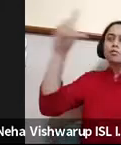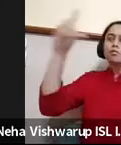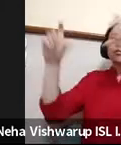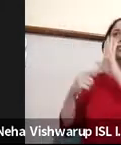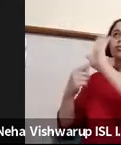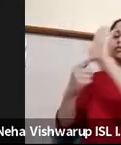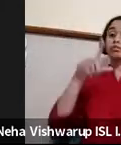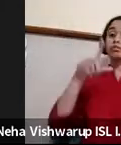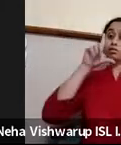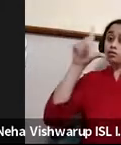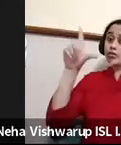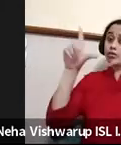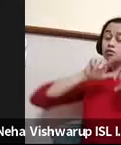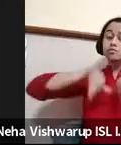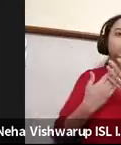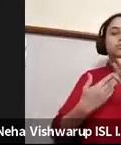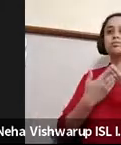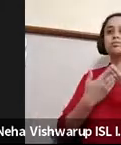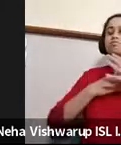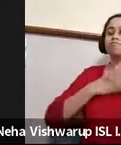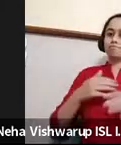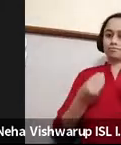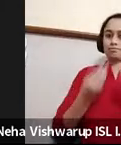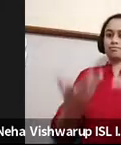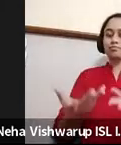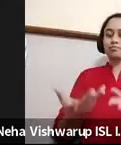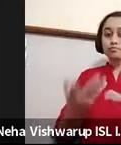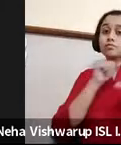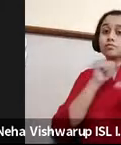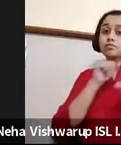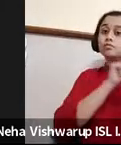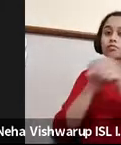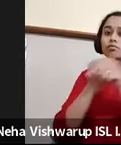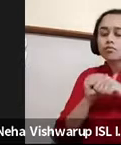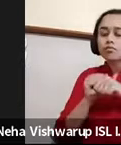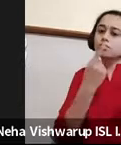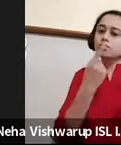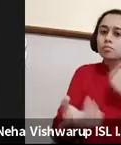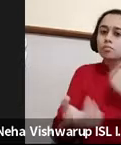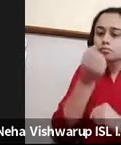approach helped produce while working with the possibilities and limitations of the online space